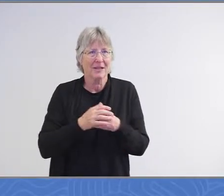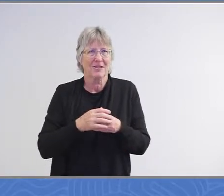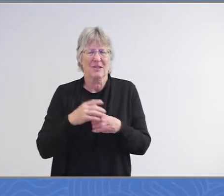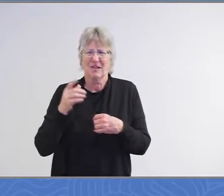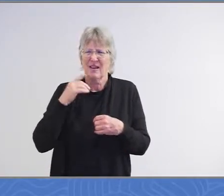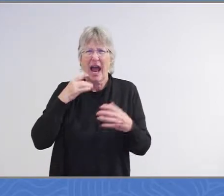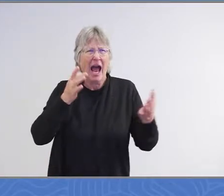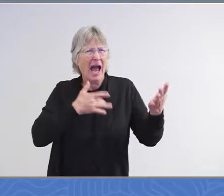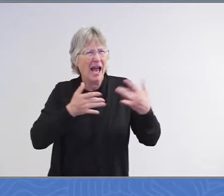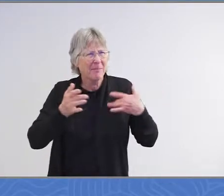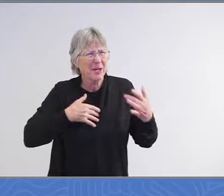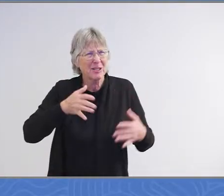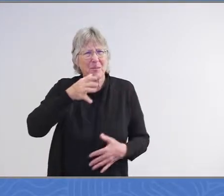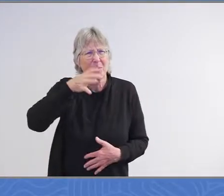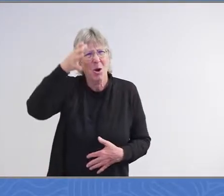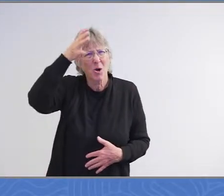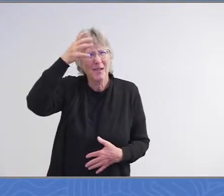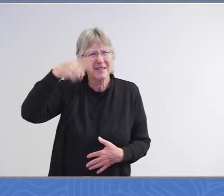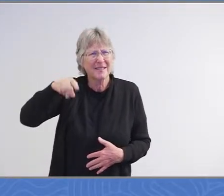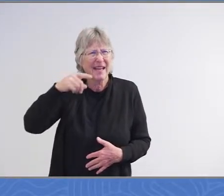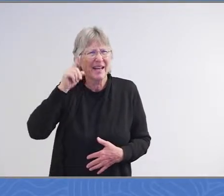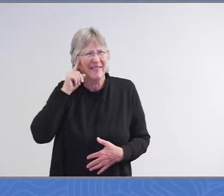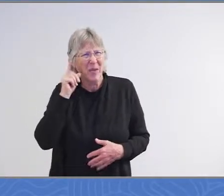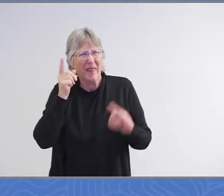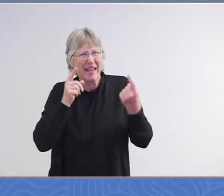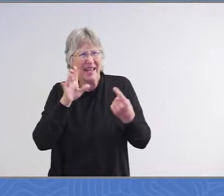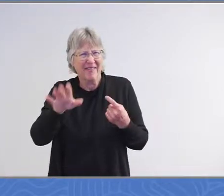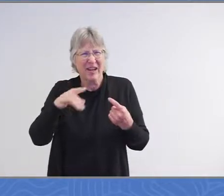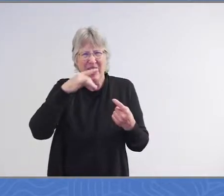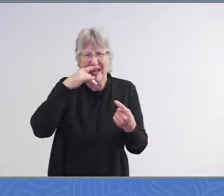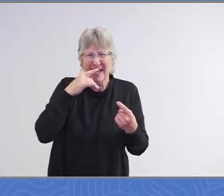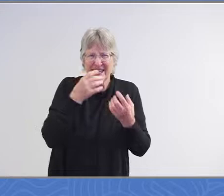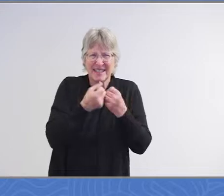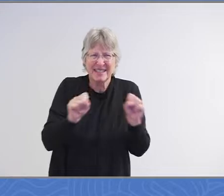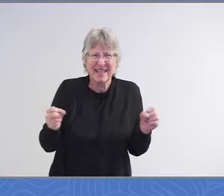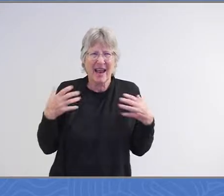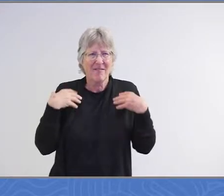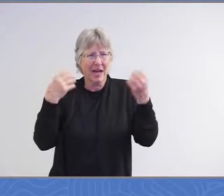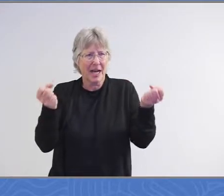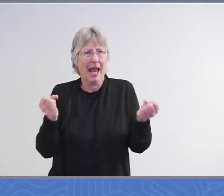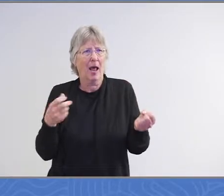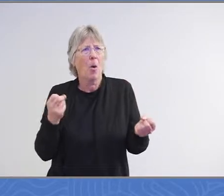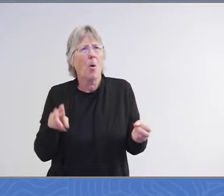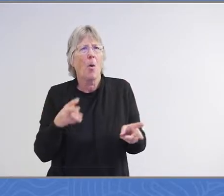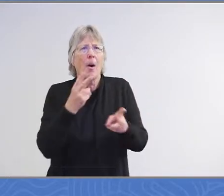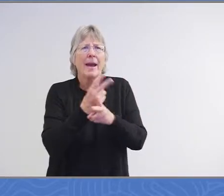between ensuring their little ones are safe and healthy and keeping the teacher their child has become accustomed to